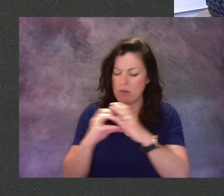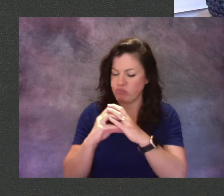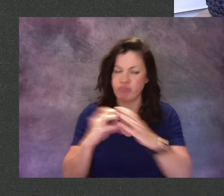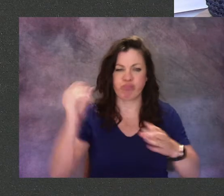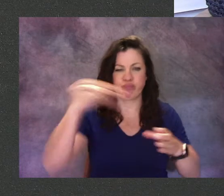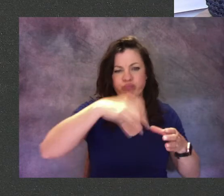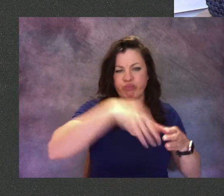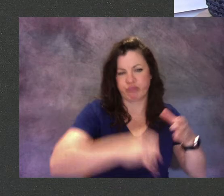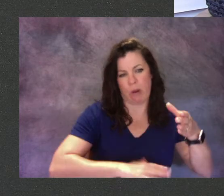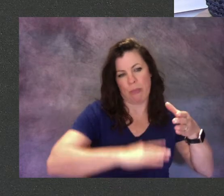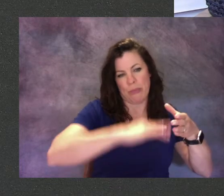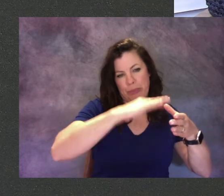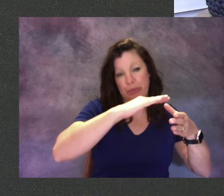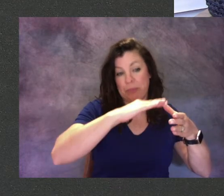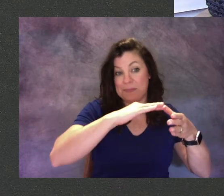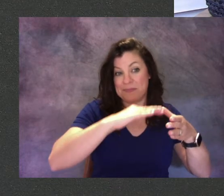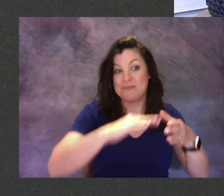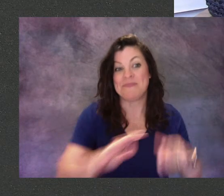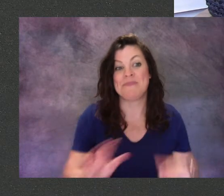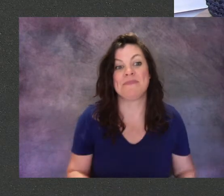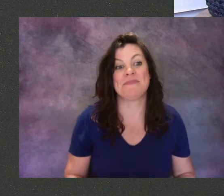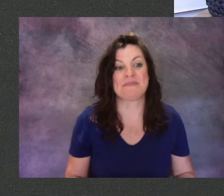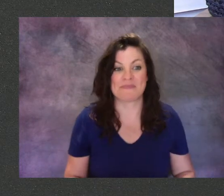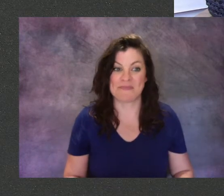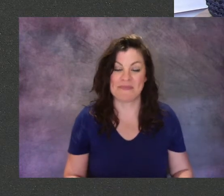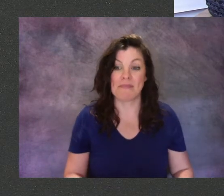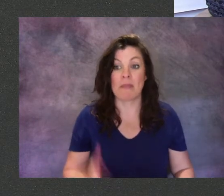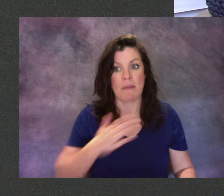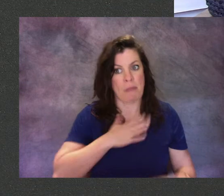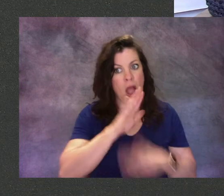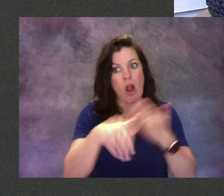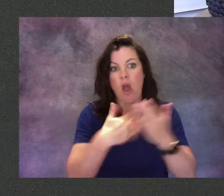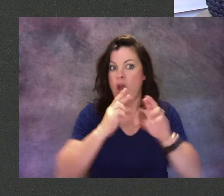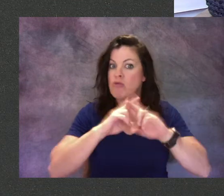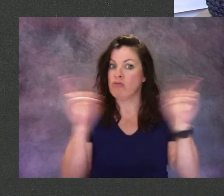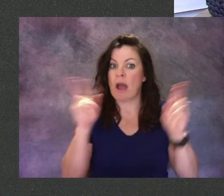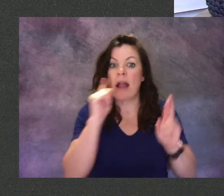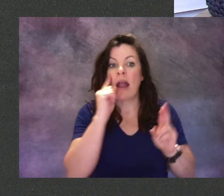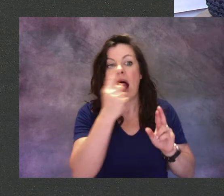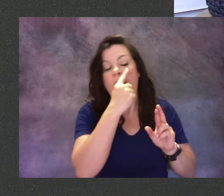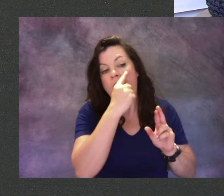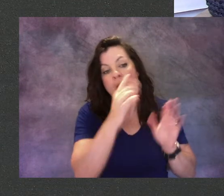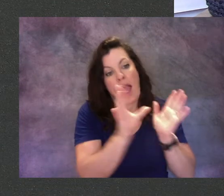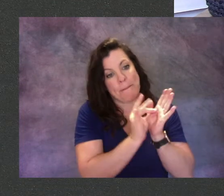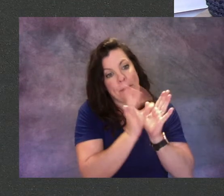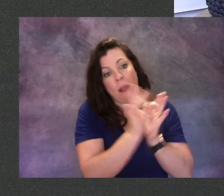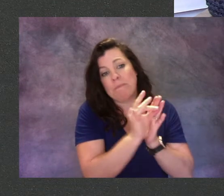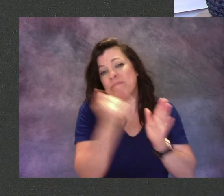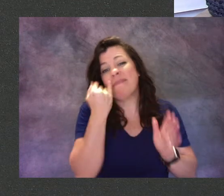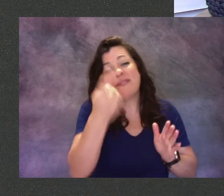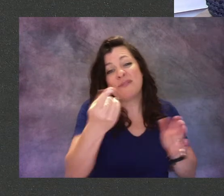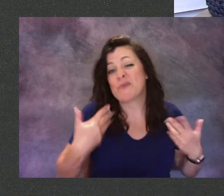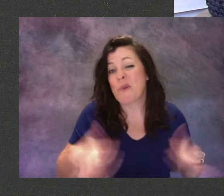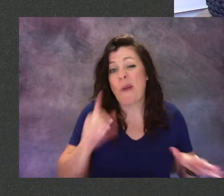And I have, my critters all have eyes on them. If you don't want to do that, you don't have to. But I pretend like they're critters.